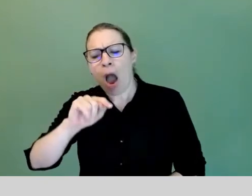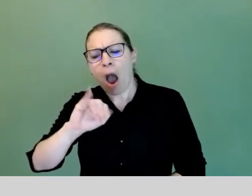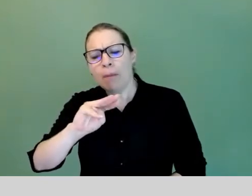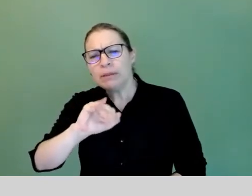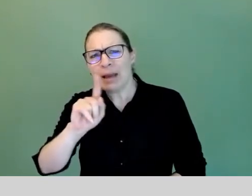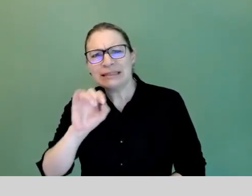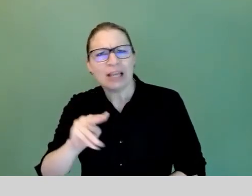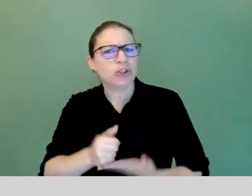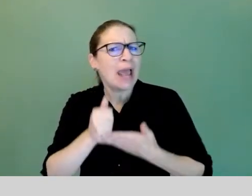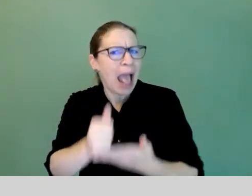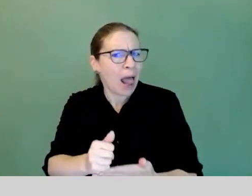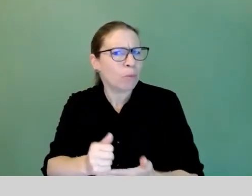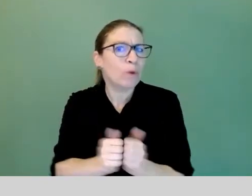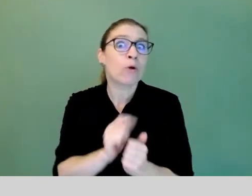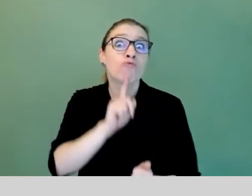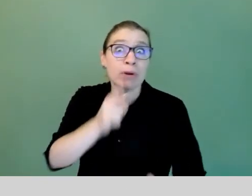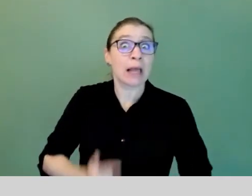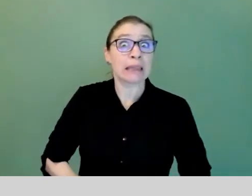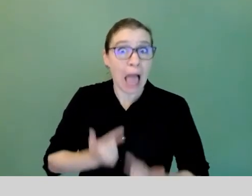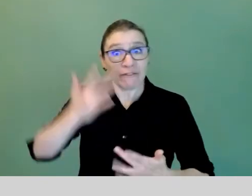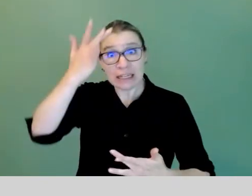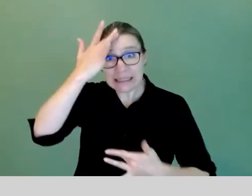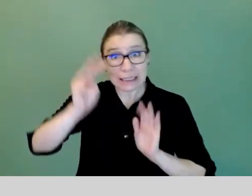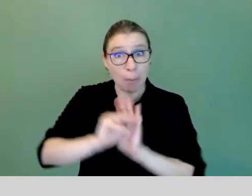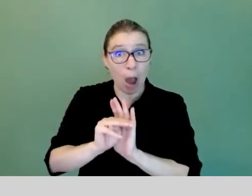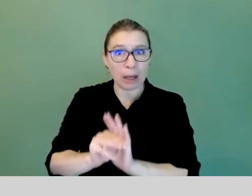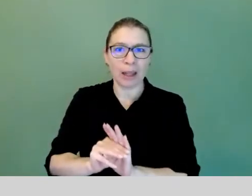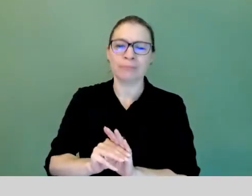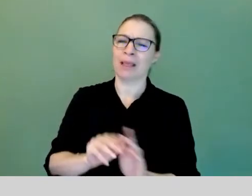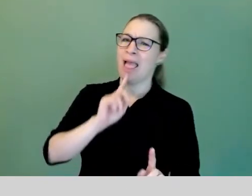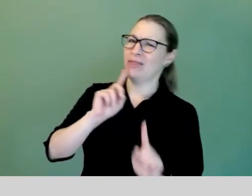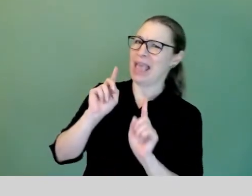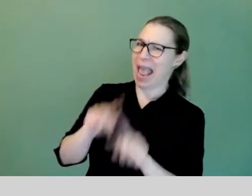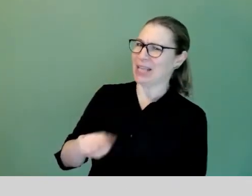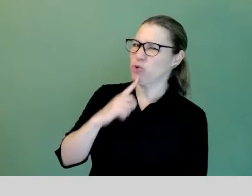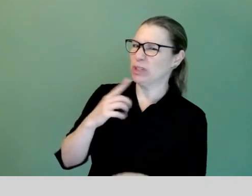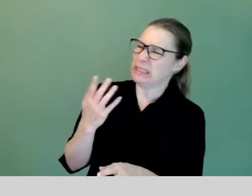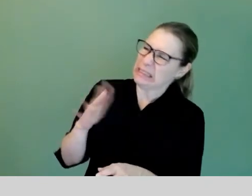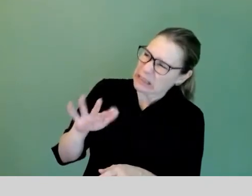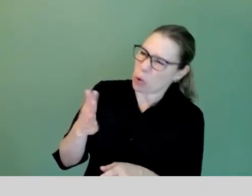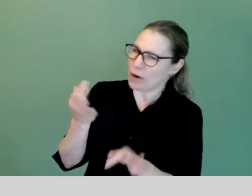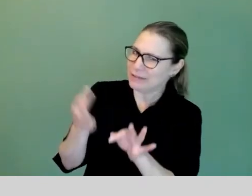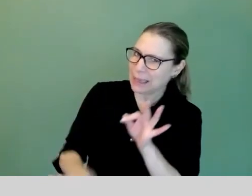in a real life application of disease modeling? The answer is partially simple.